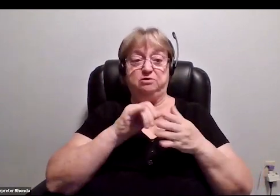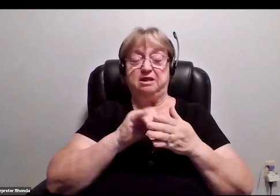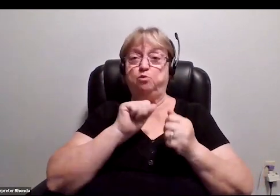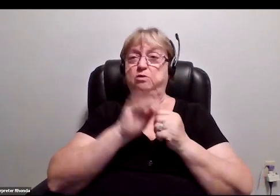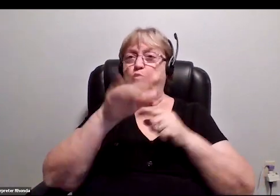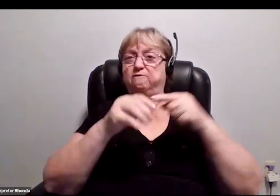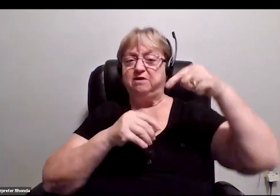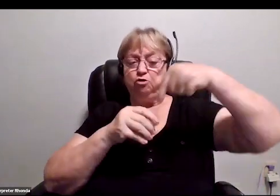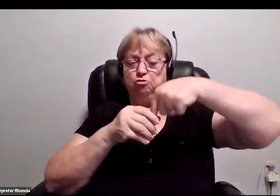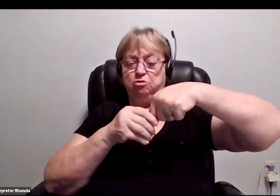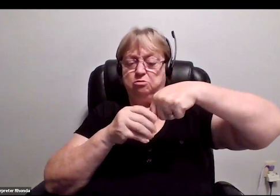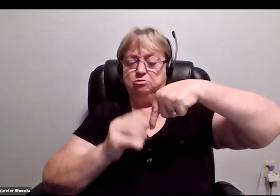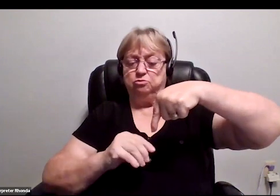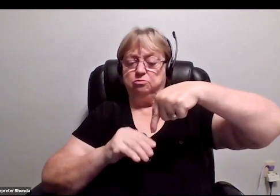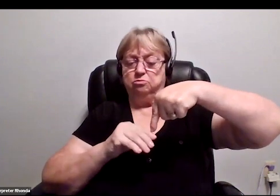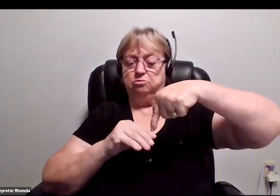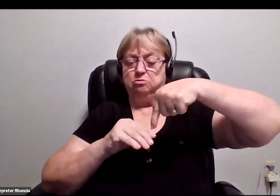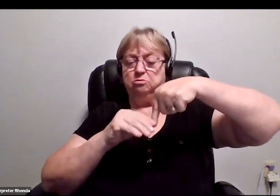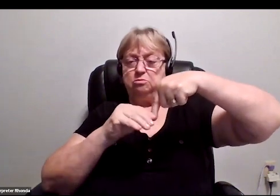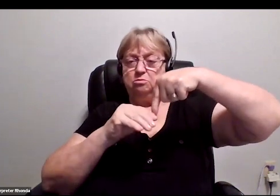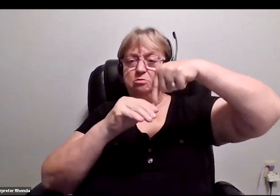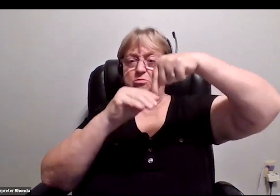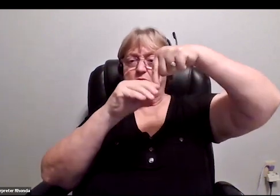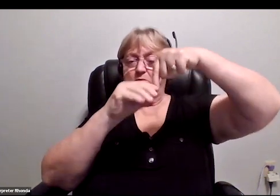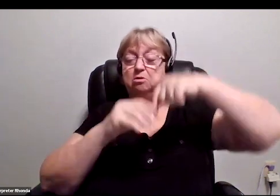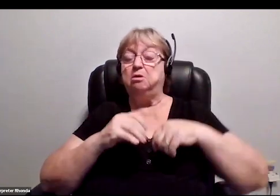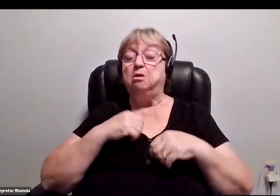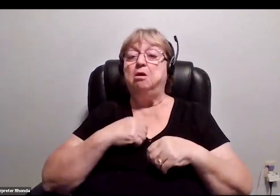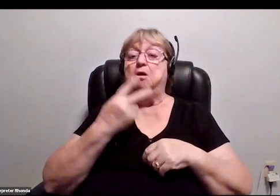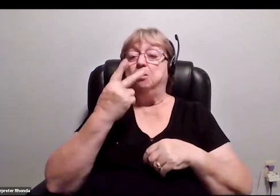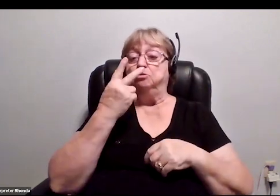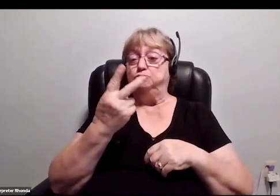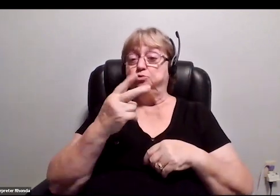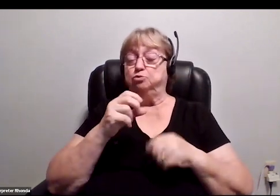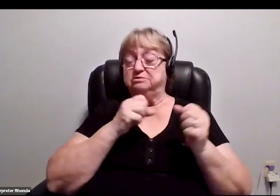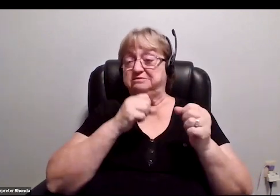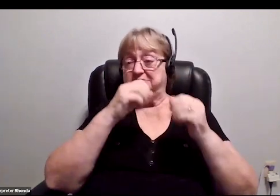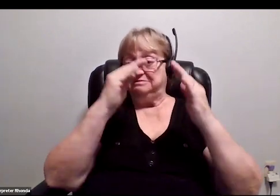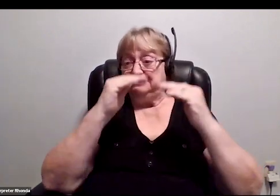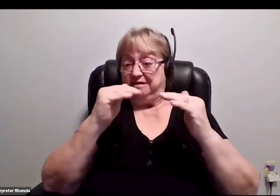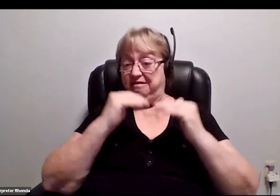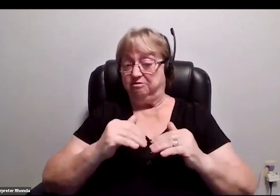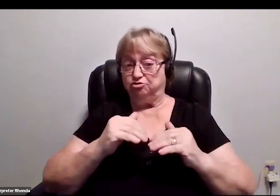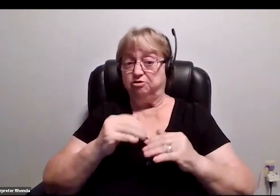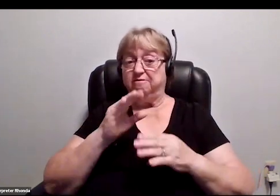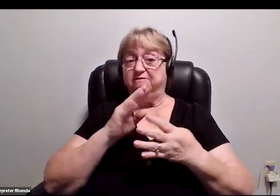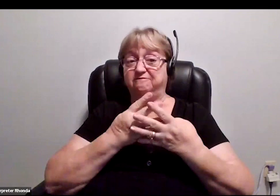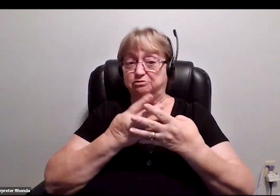We used the two-stage liquid level indicator to indicate the levels of water at a lower and then a higher point.